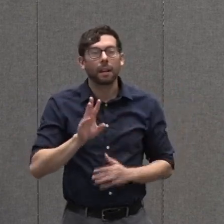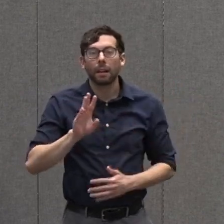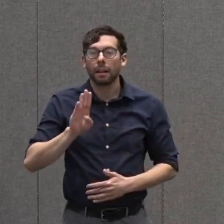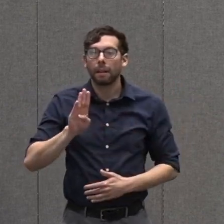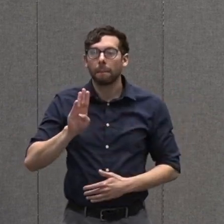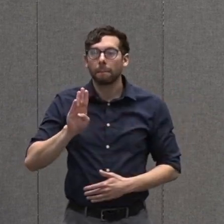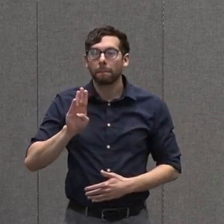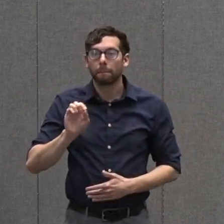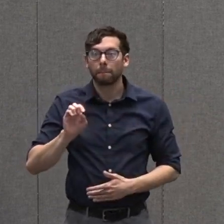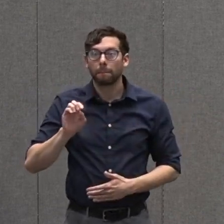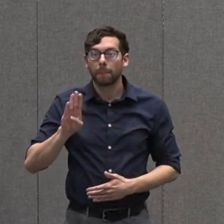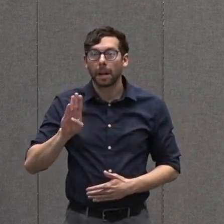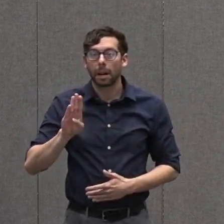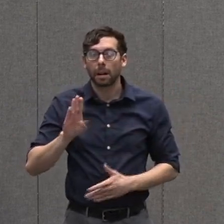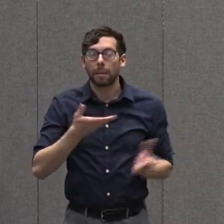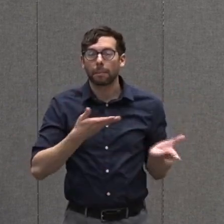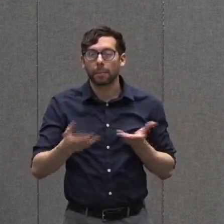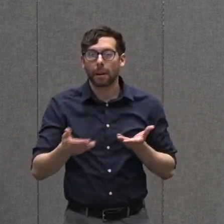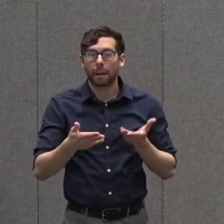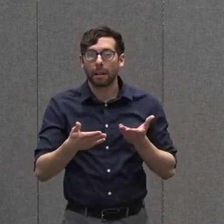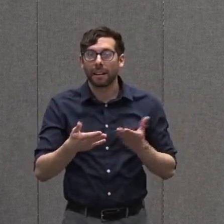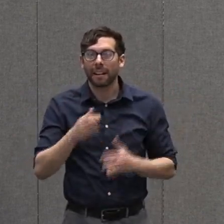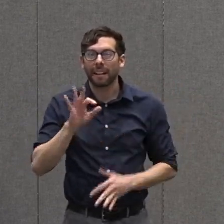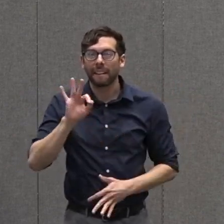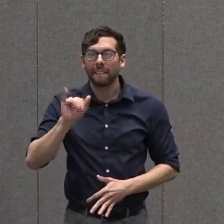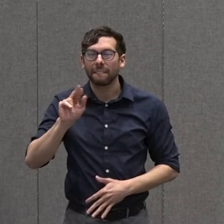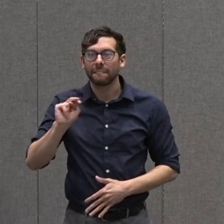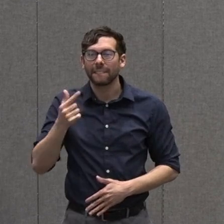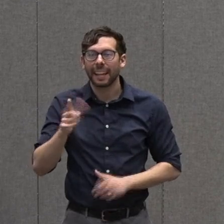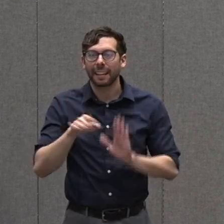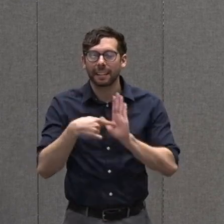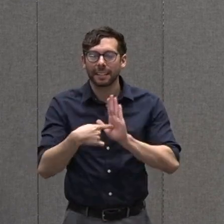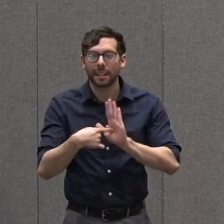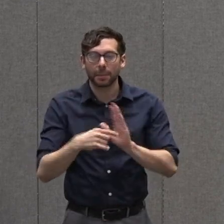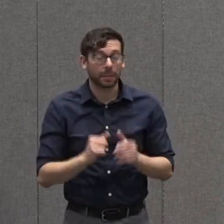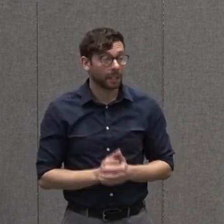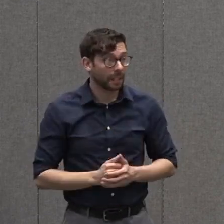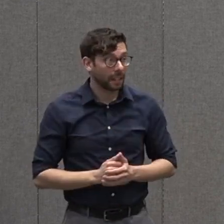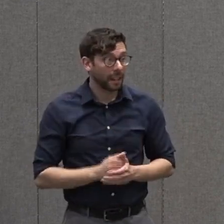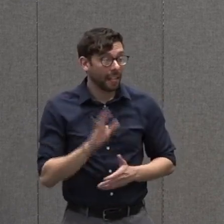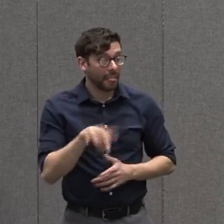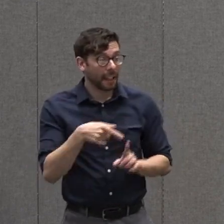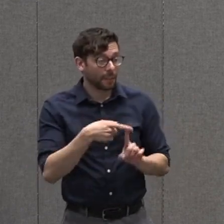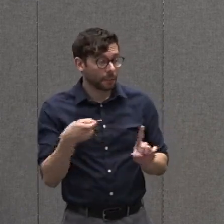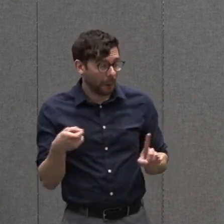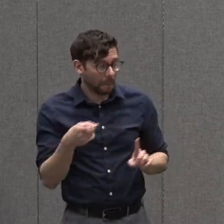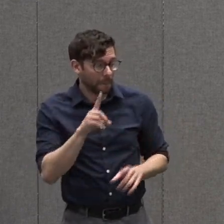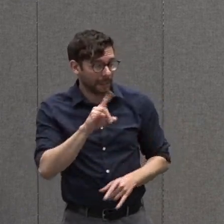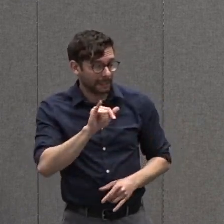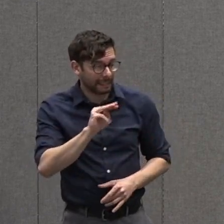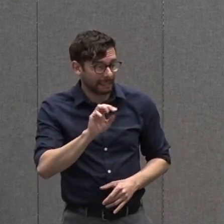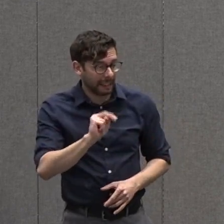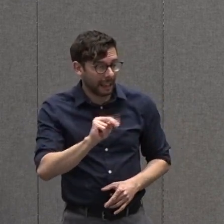And the smaller one, that's from the diamondback? That's from a rattlesnake, probably about five feet long.